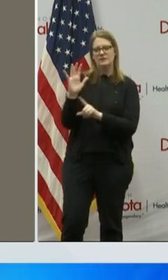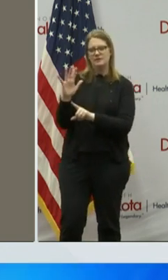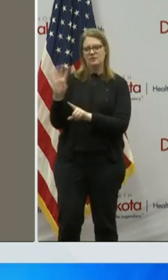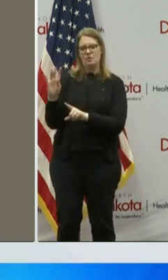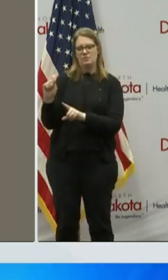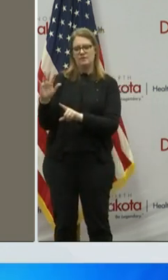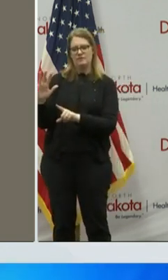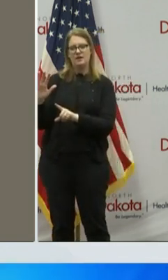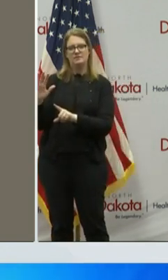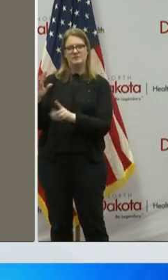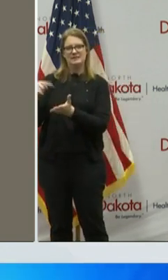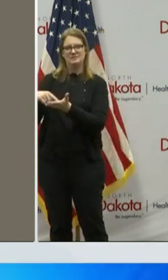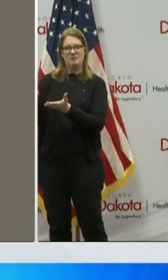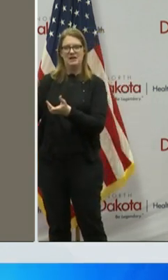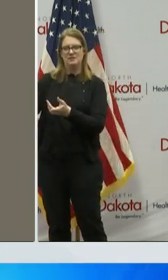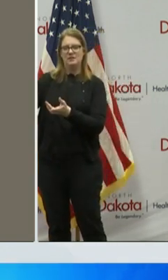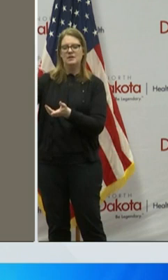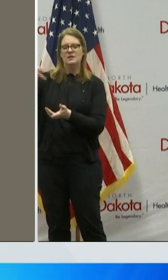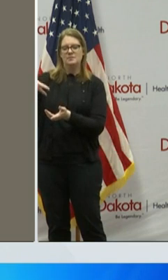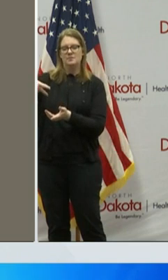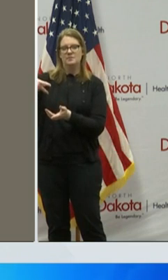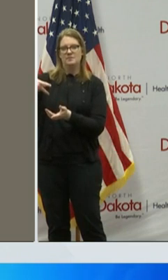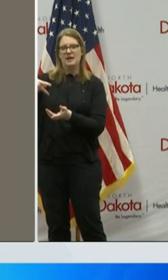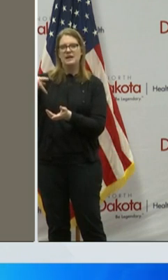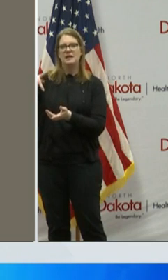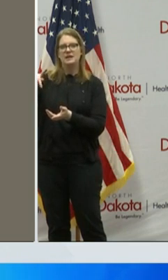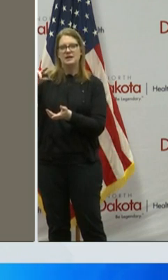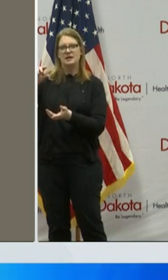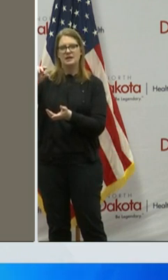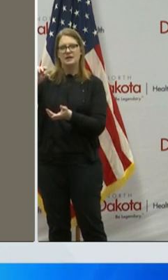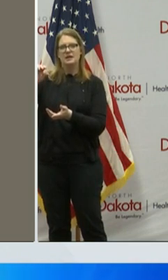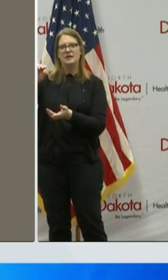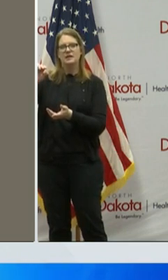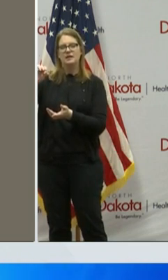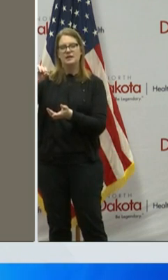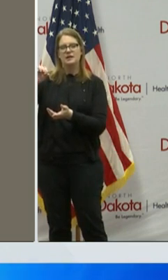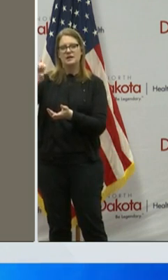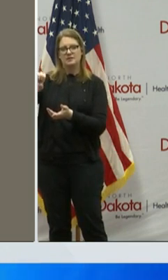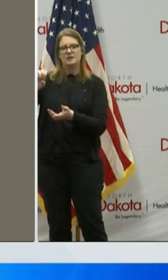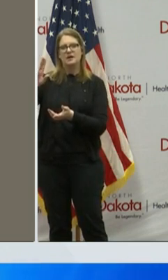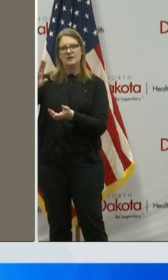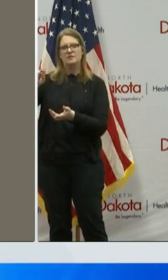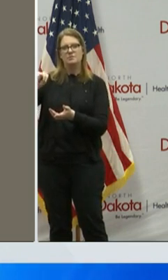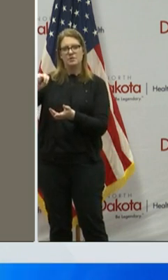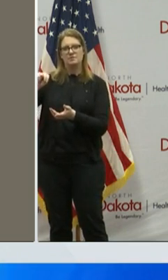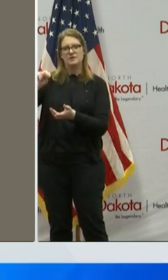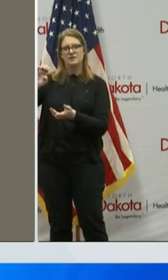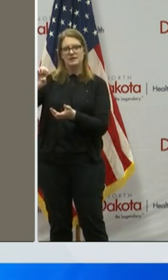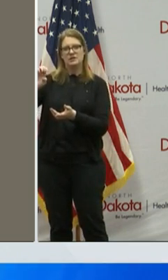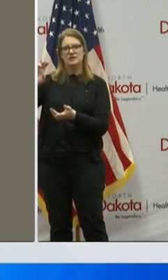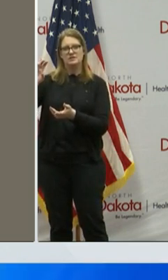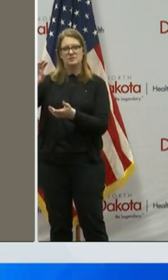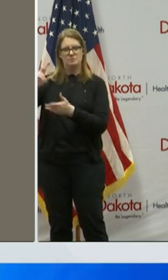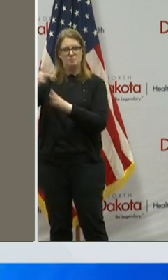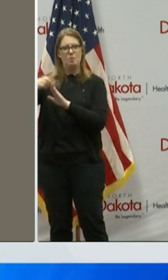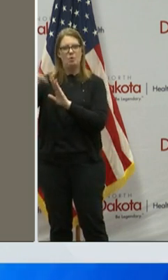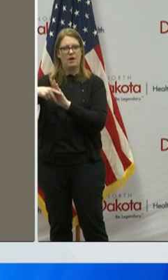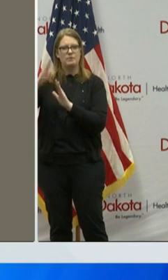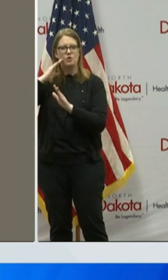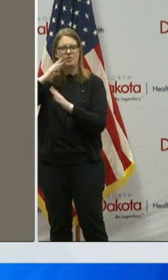UNEMPLOYMENT INSURANCE TRUST FUND. 54.5 HAS BEEN PAID BY THE FEDERALLY-FUNDED PANDEMIC